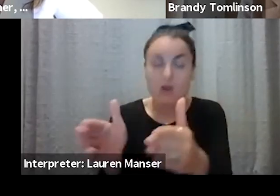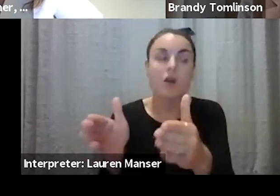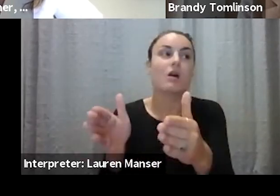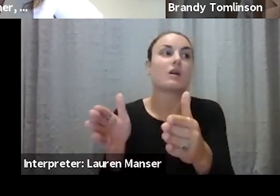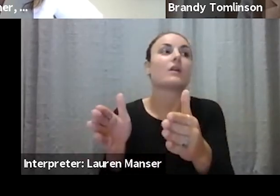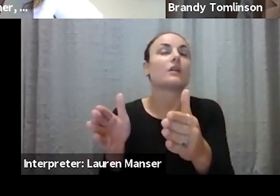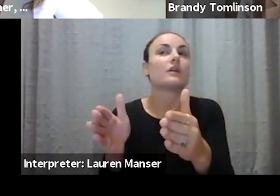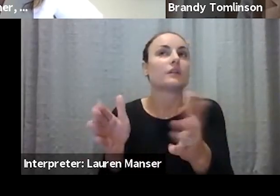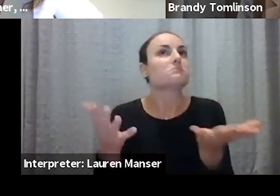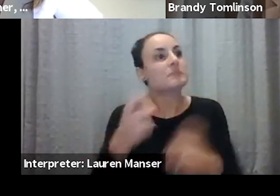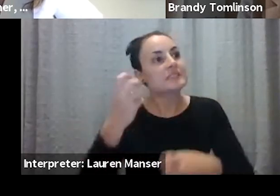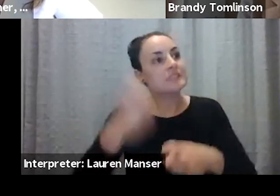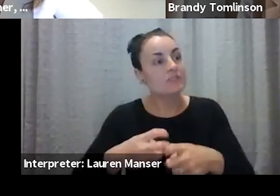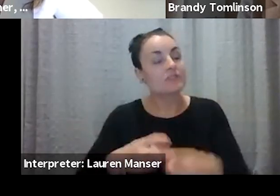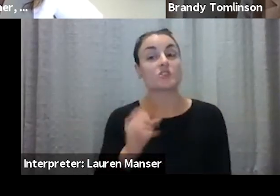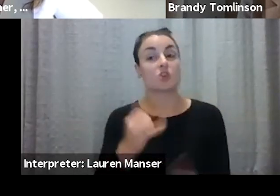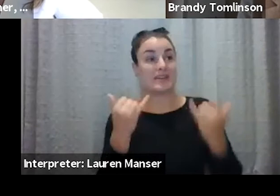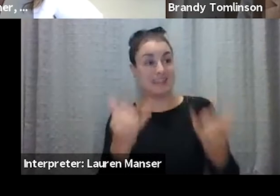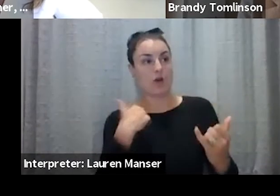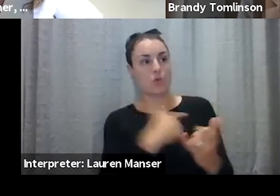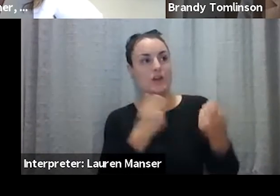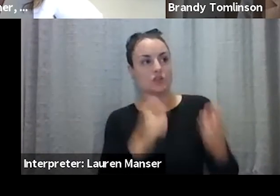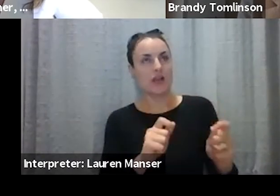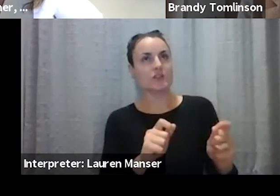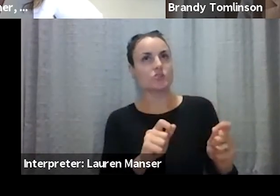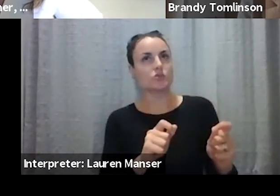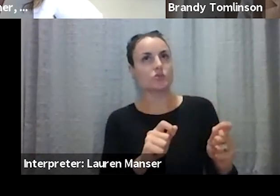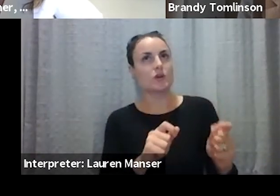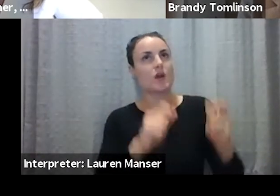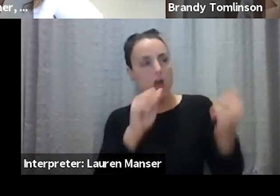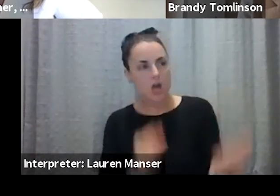the concerns of people with both known disabilities